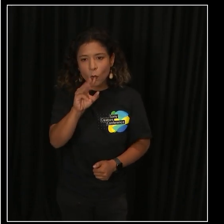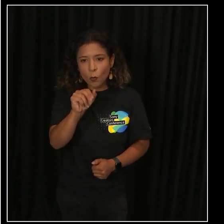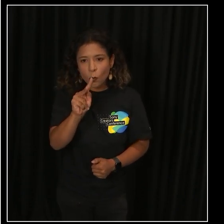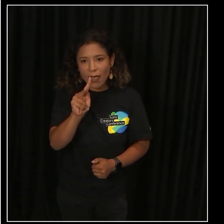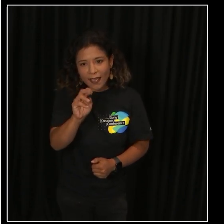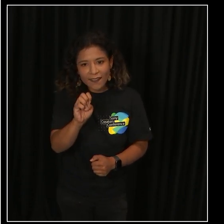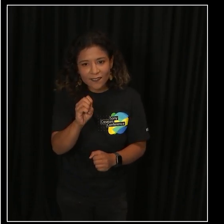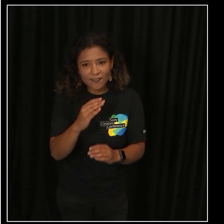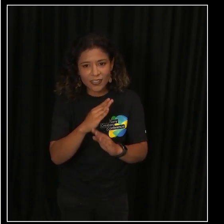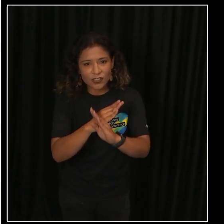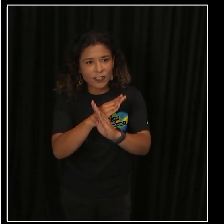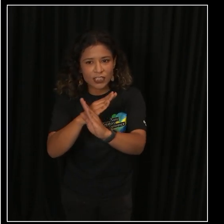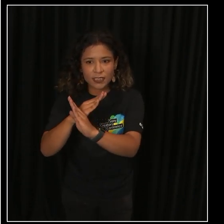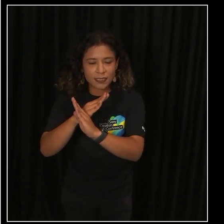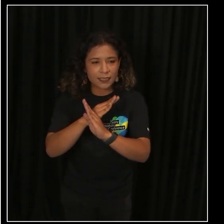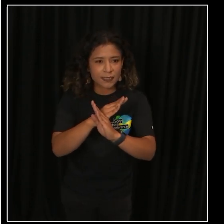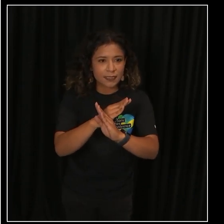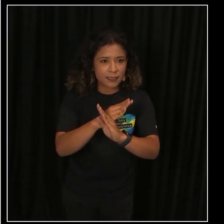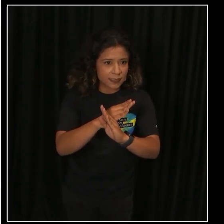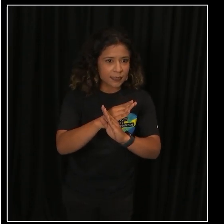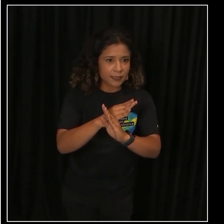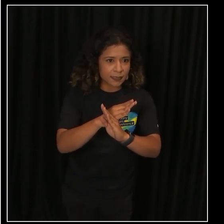Unfortunately, it is generally hard to use.